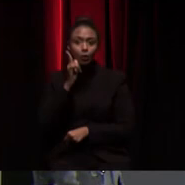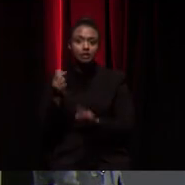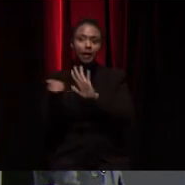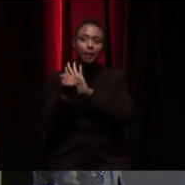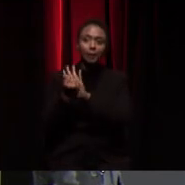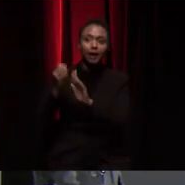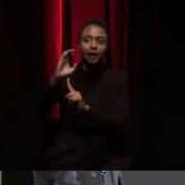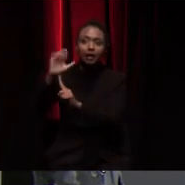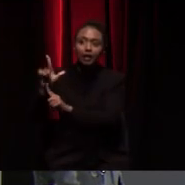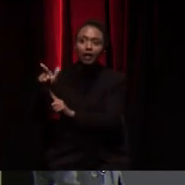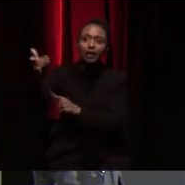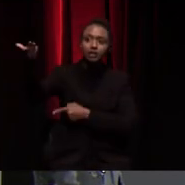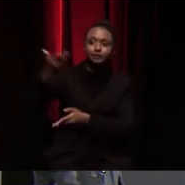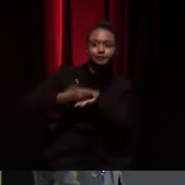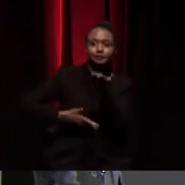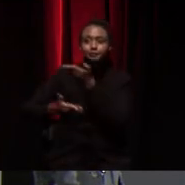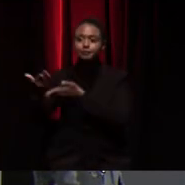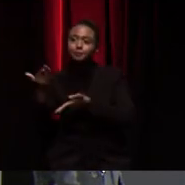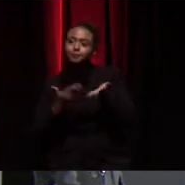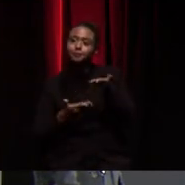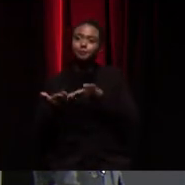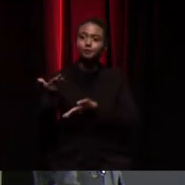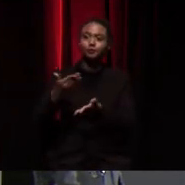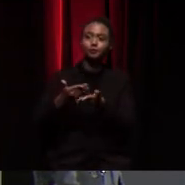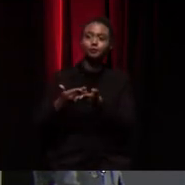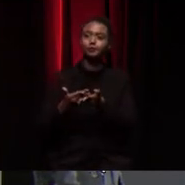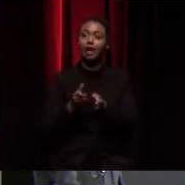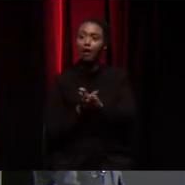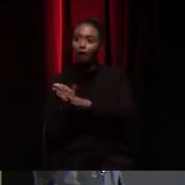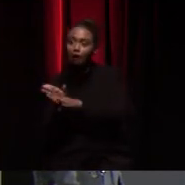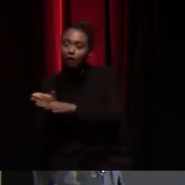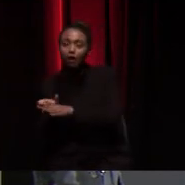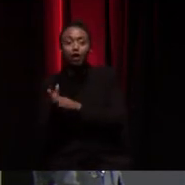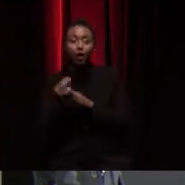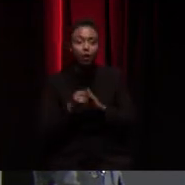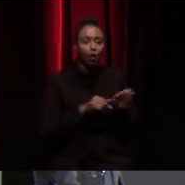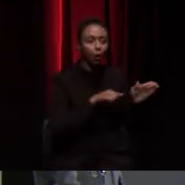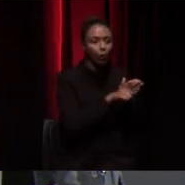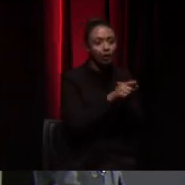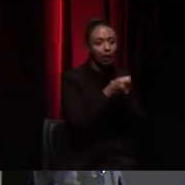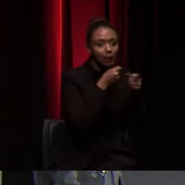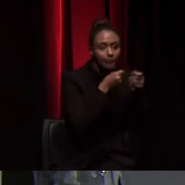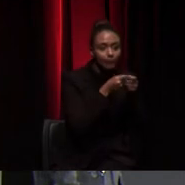be it as a chief or reporter but that’s not for everyone.